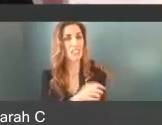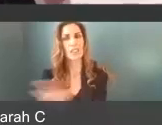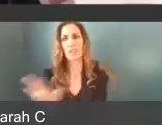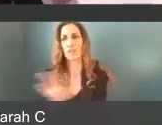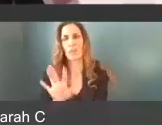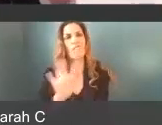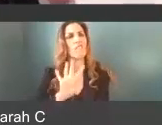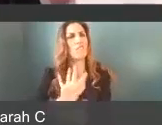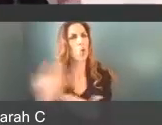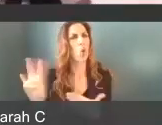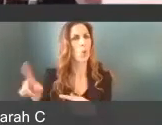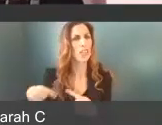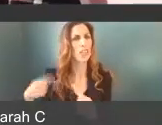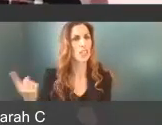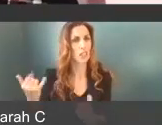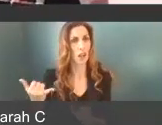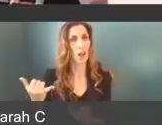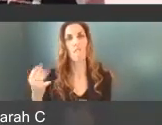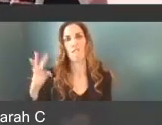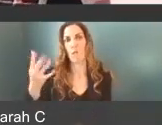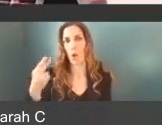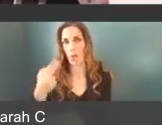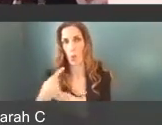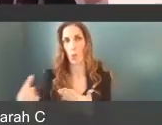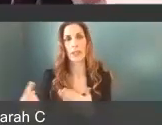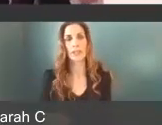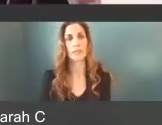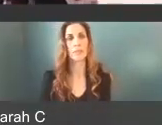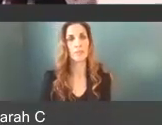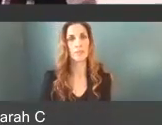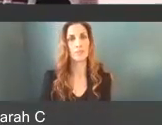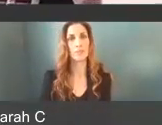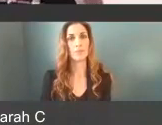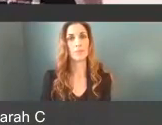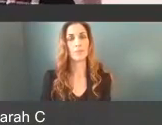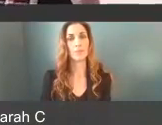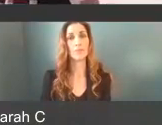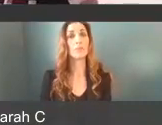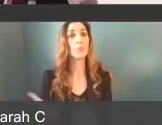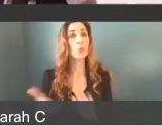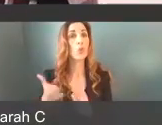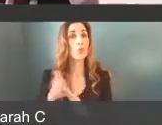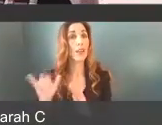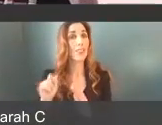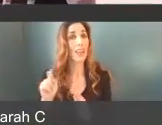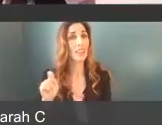this is the fourth week. We are running the mobile vaccination site out of our Department of Public